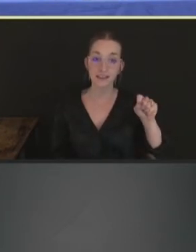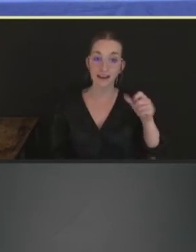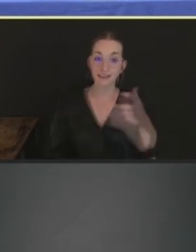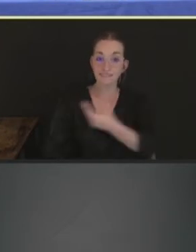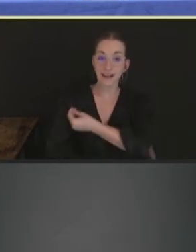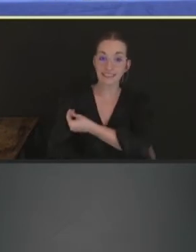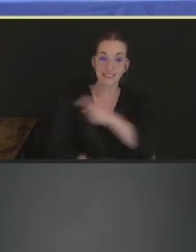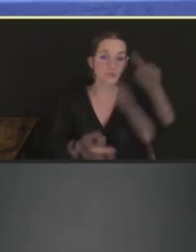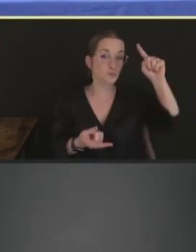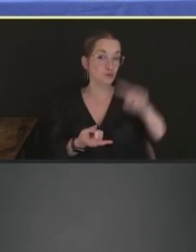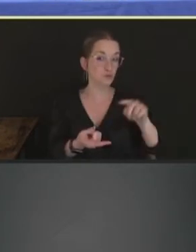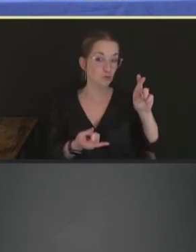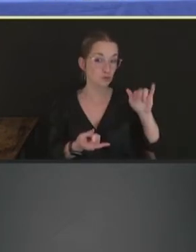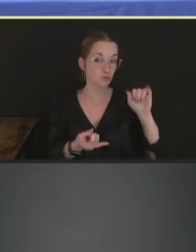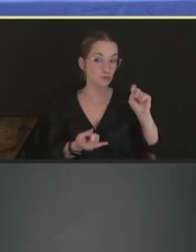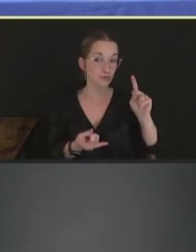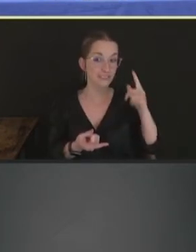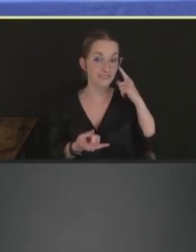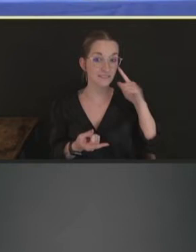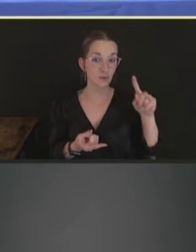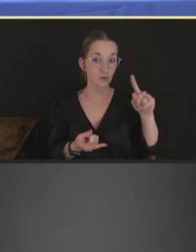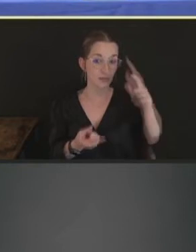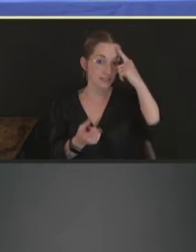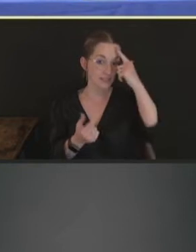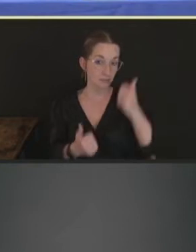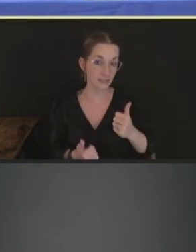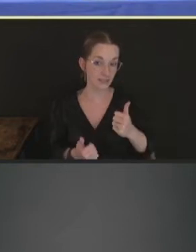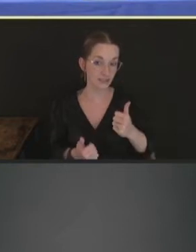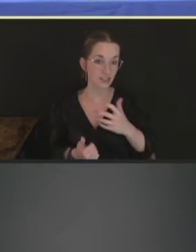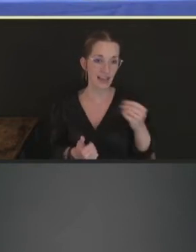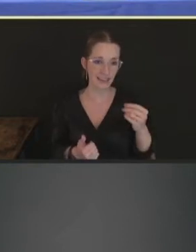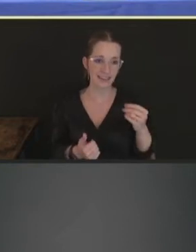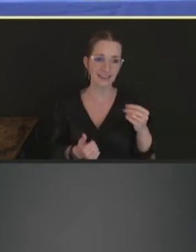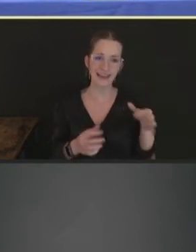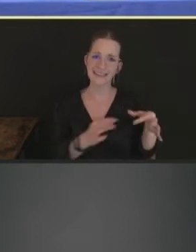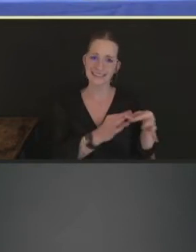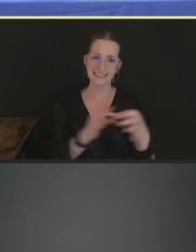with the link between the viruses and Alzheimer's disease.